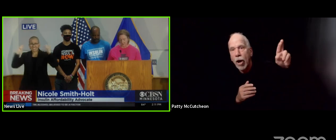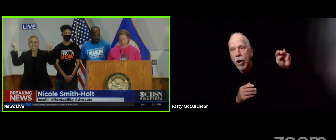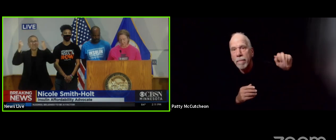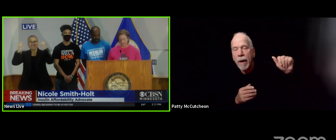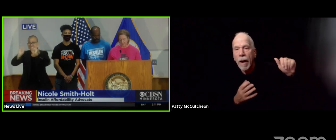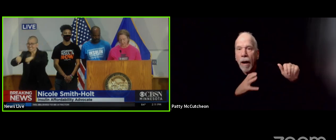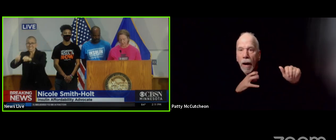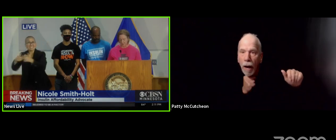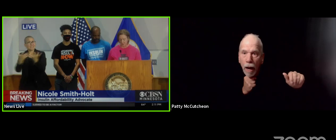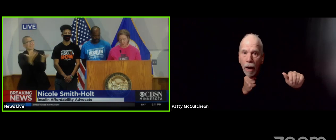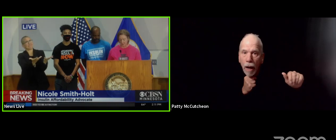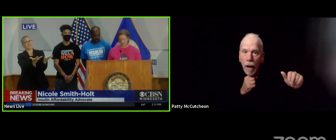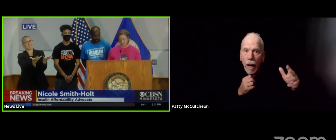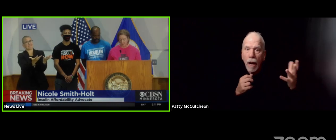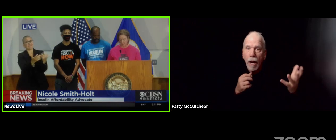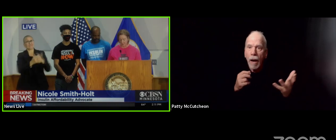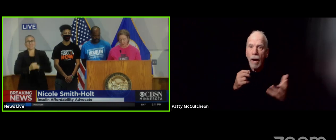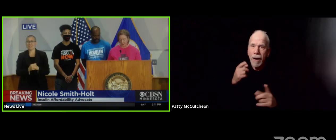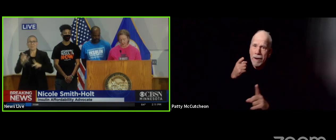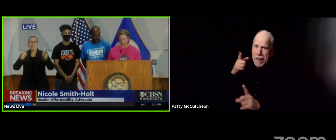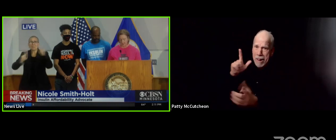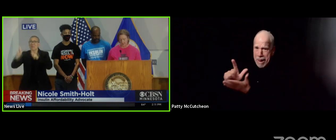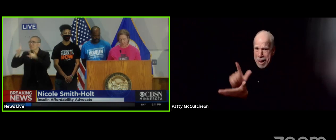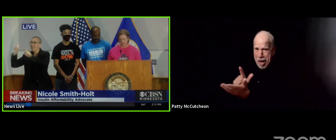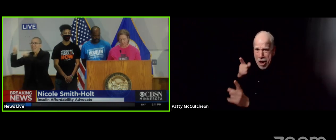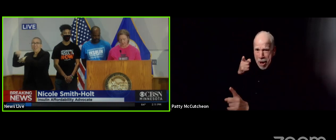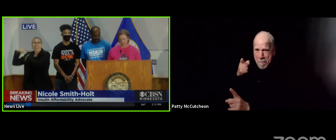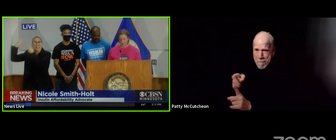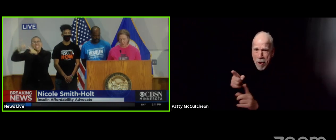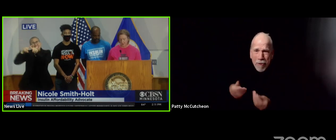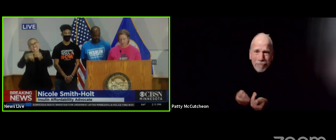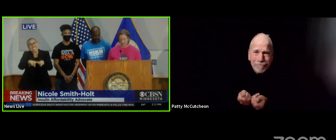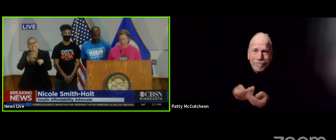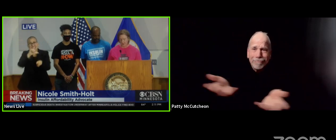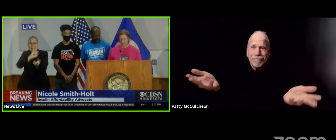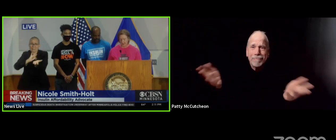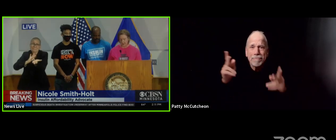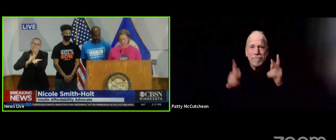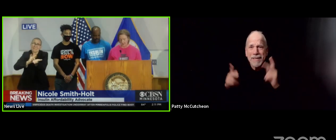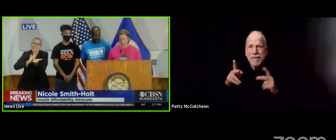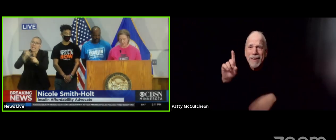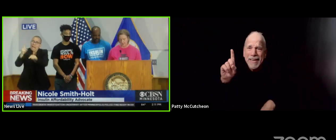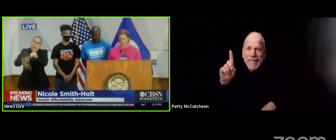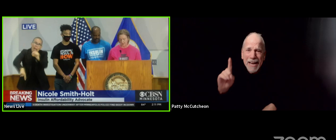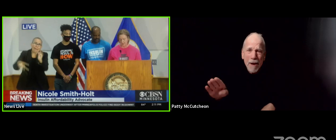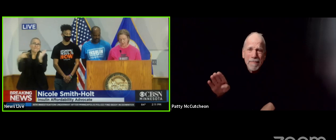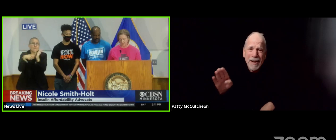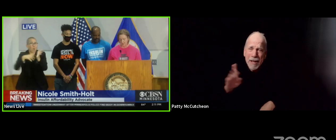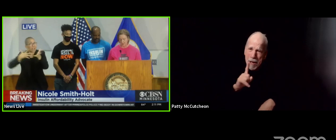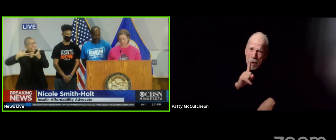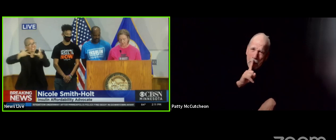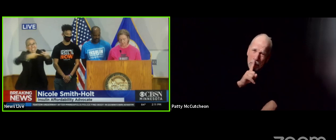WITH BEING ABLE TO UNAFFORD THE HIGH COST OF THEIR INSULIN WITH EMERGENCY ACCESS TO THIS LIFE-SUSTAINING DRUG.